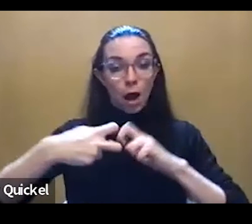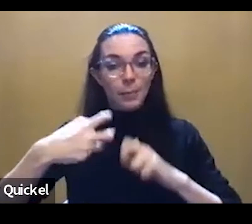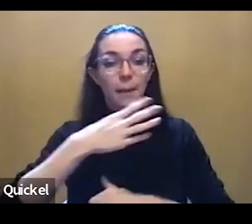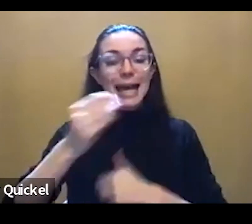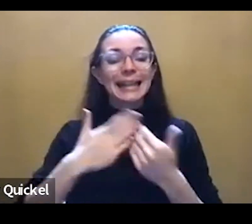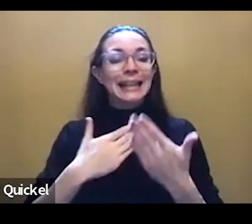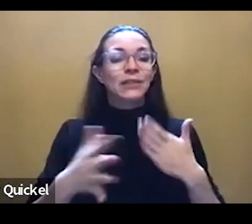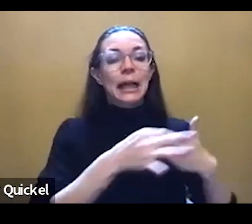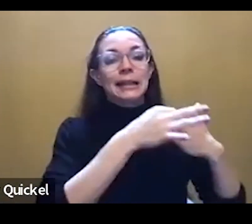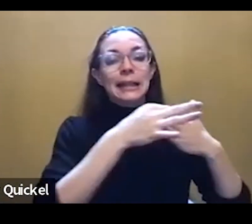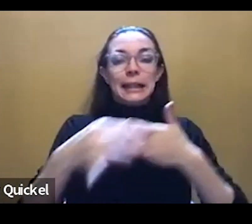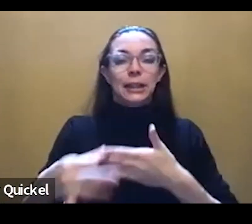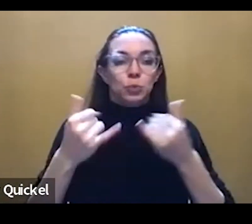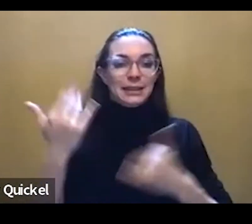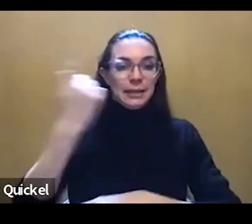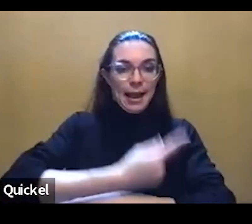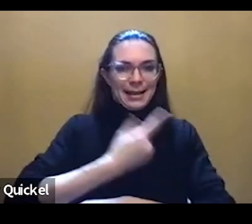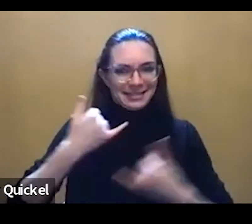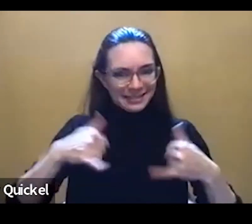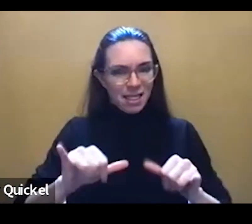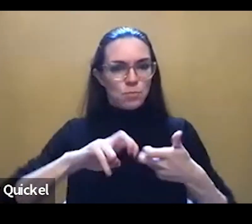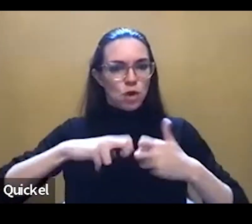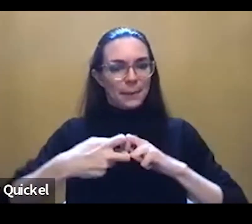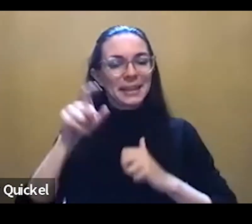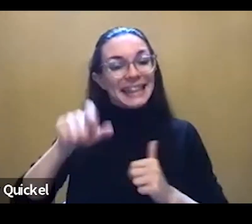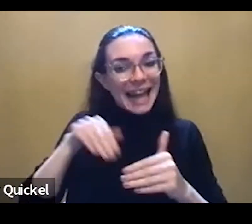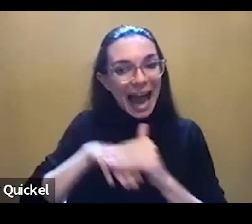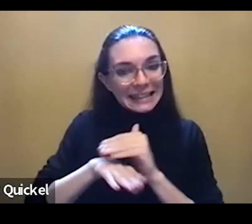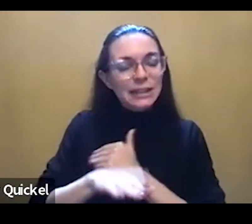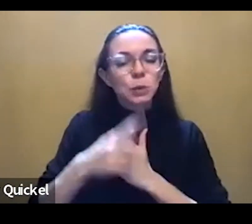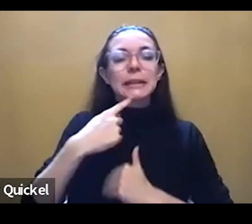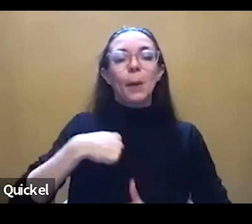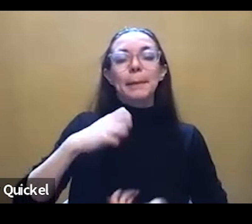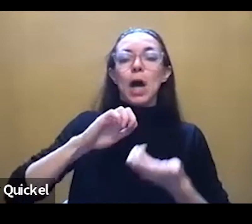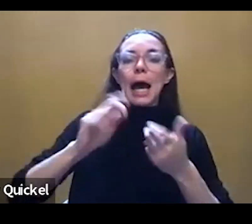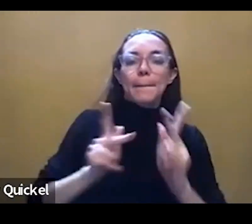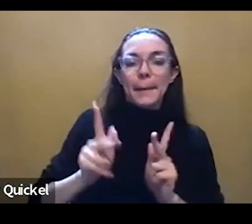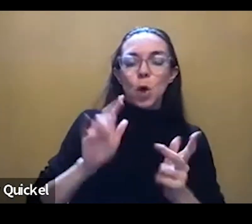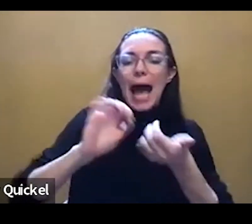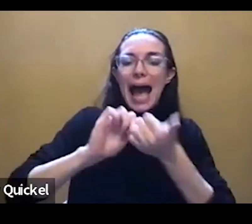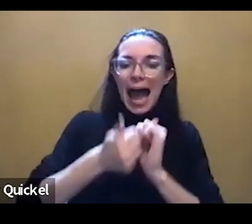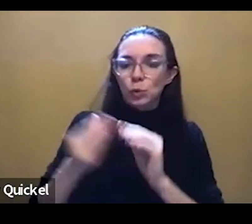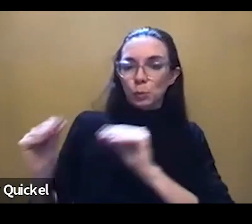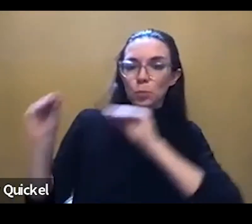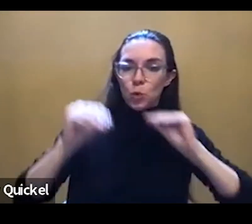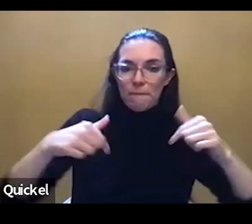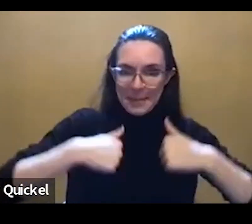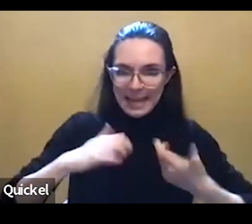leading to this day, it has been a problem where I need access to tell people how to move me, how to help me move, how to transfer. I use